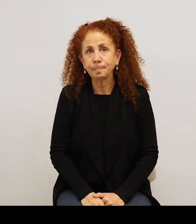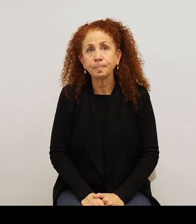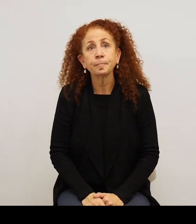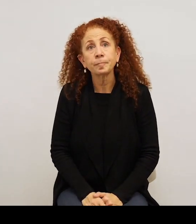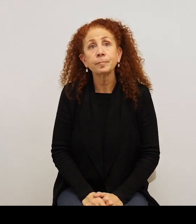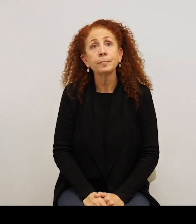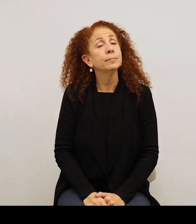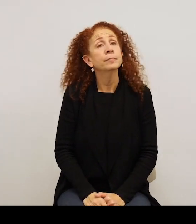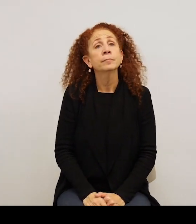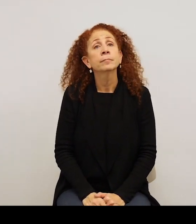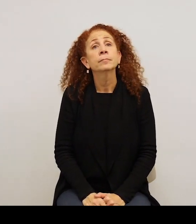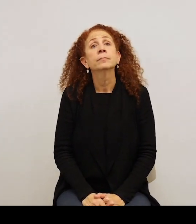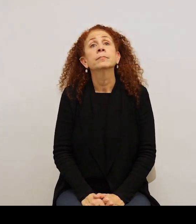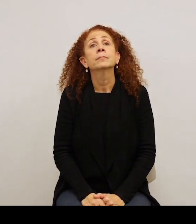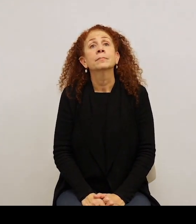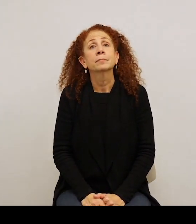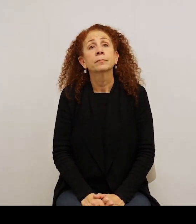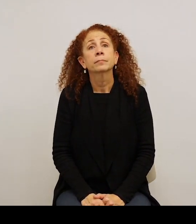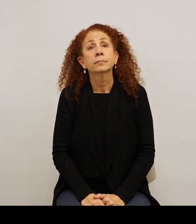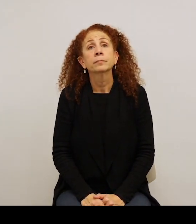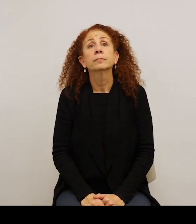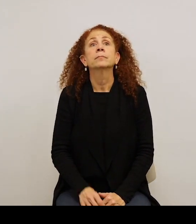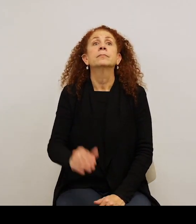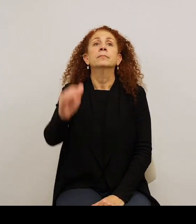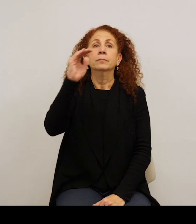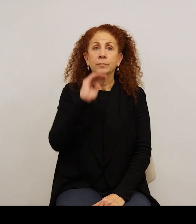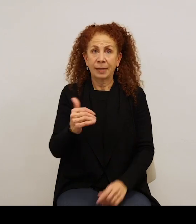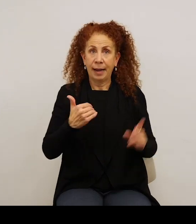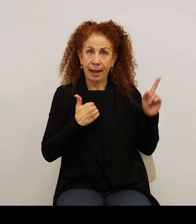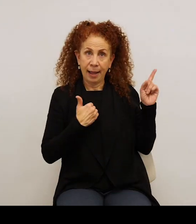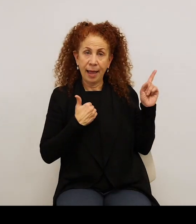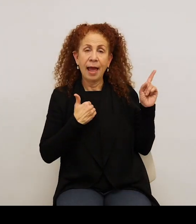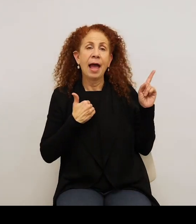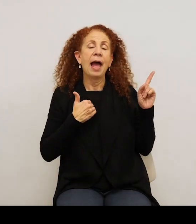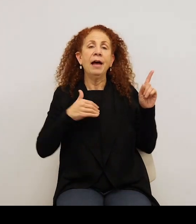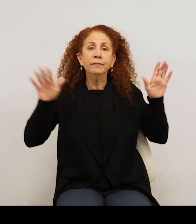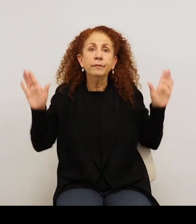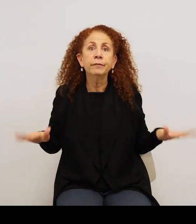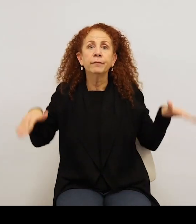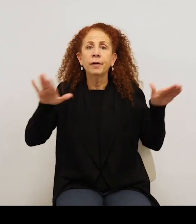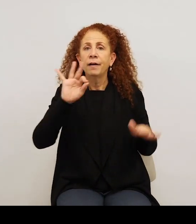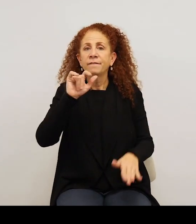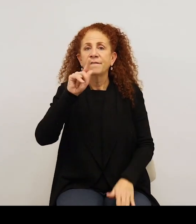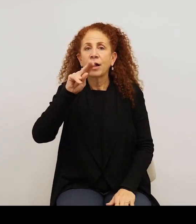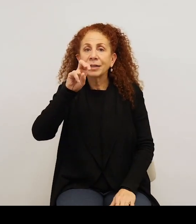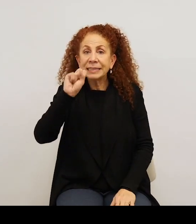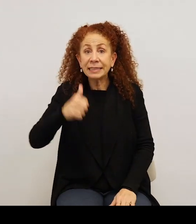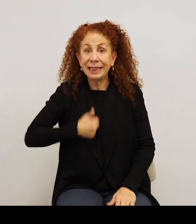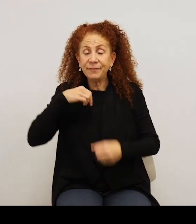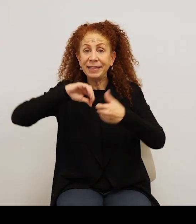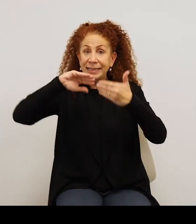So then there are falcons who are living in the city,